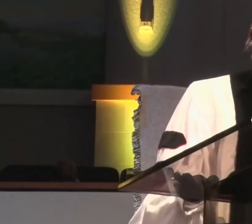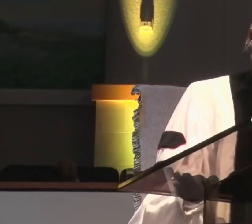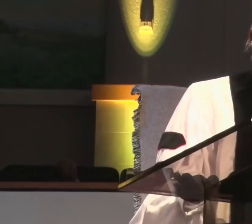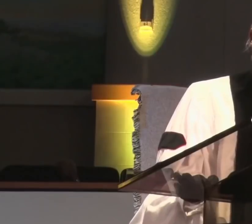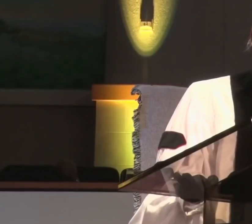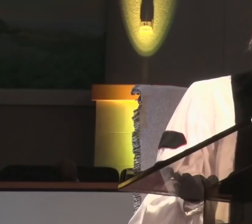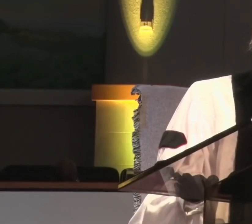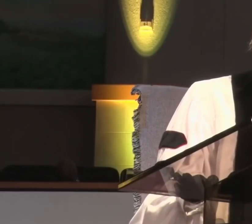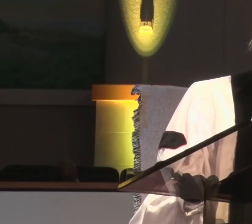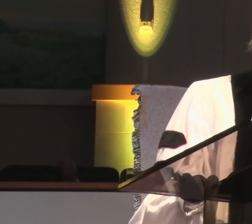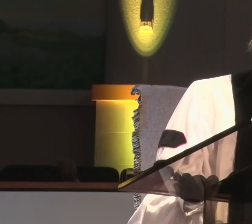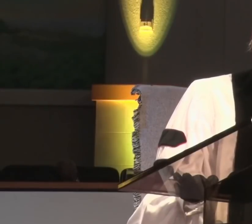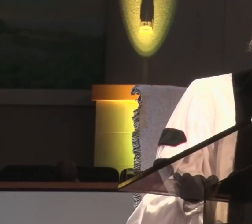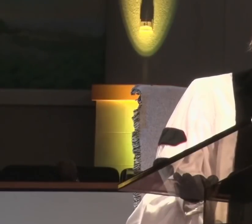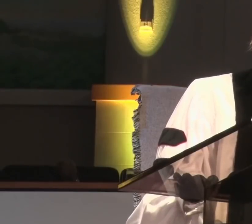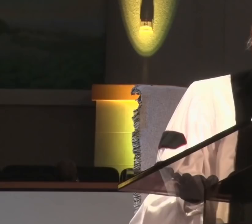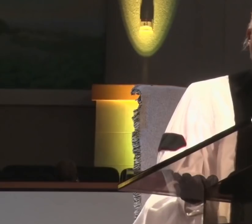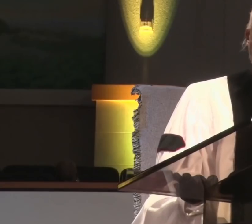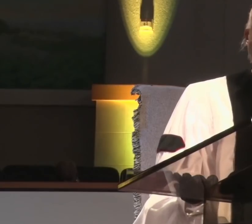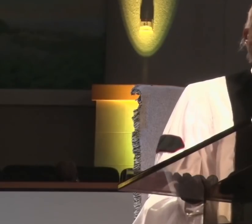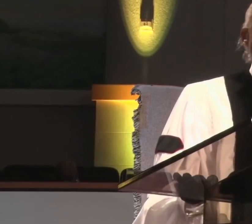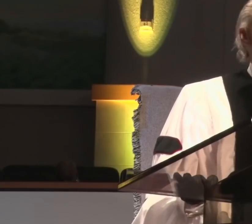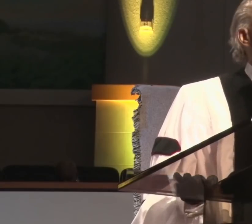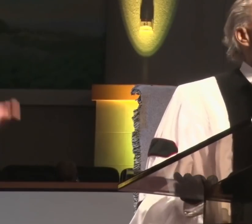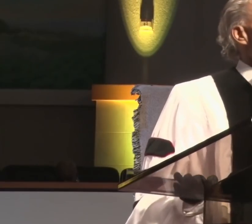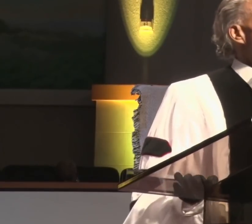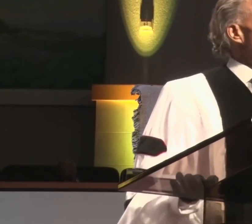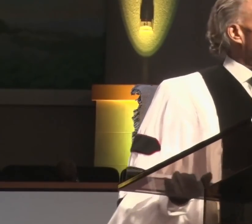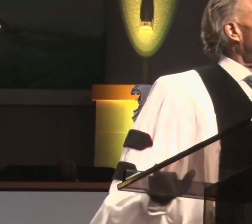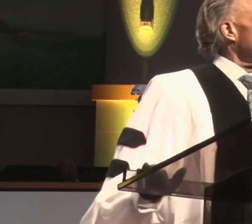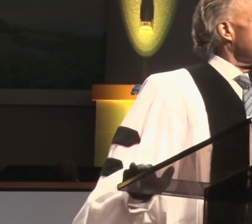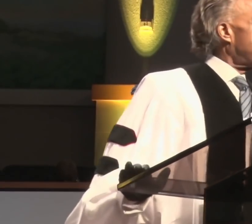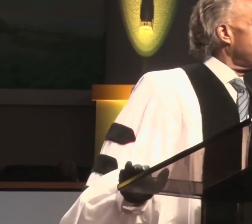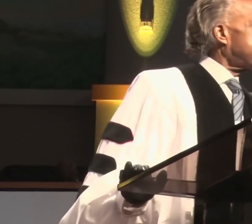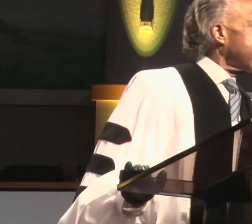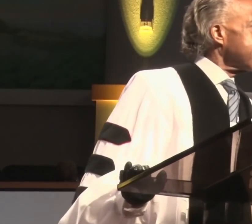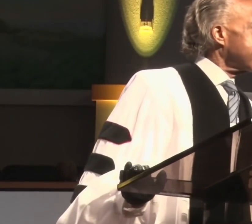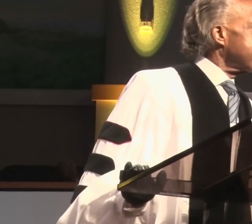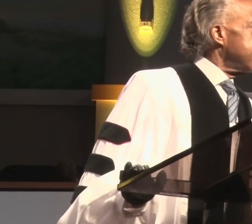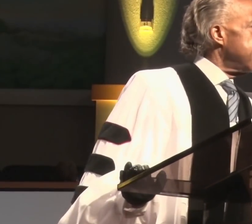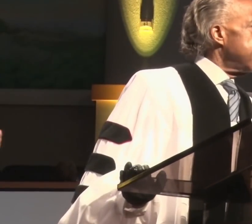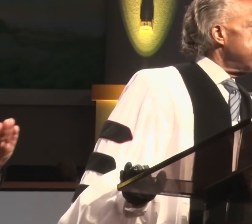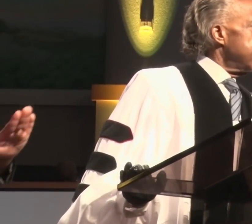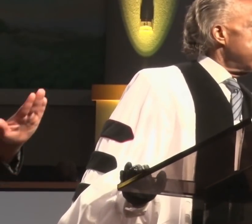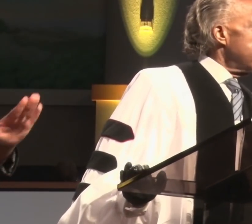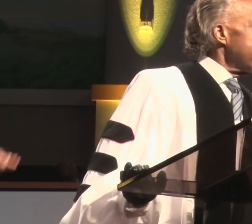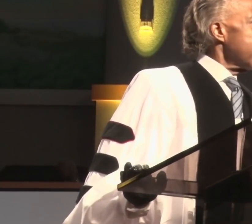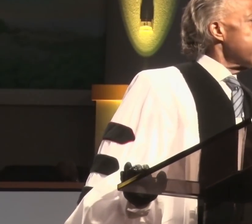THE HEAD OF THE NFL SAID, YEAH, MAYBE WE WAS WRONG, FOOTBALL